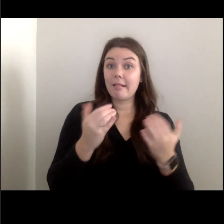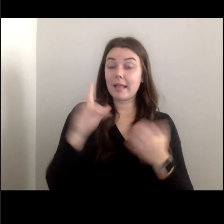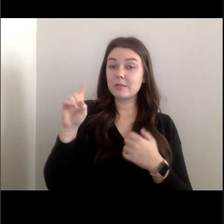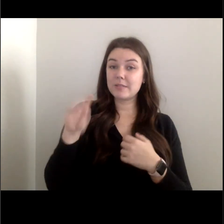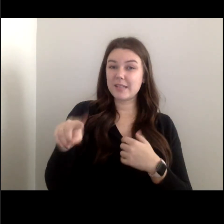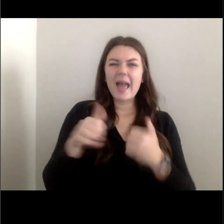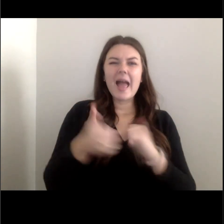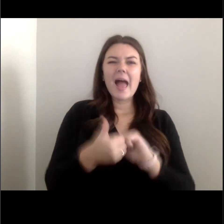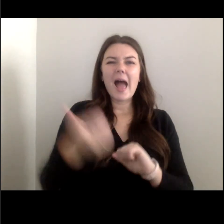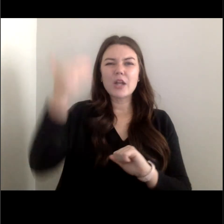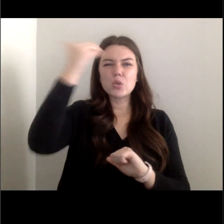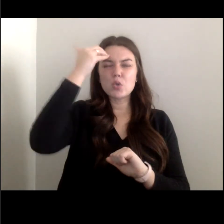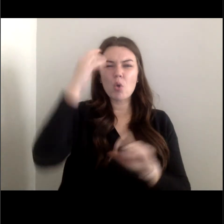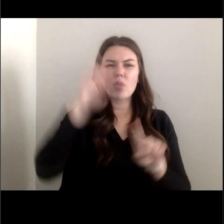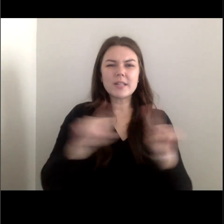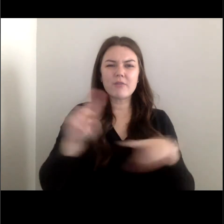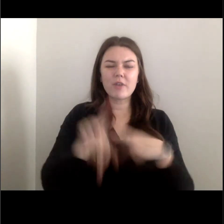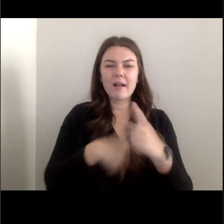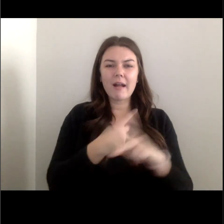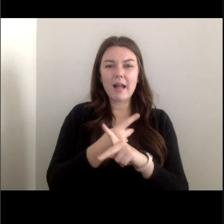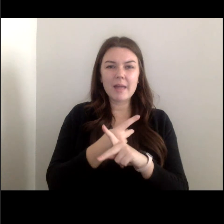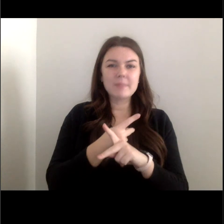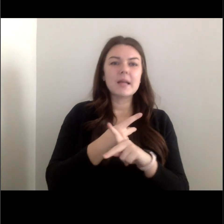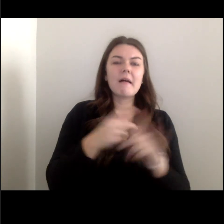types of tags don't hurt or bother the crabs?